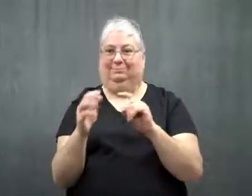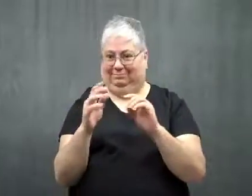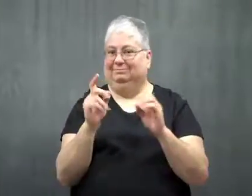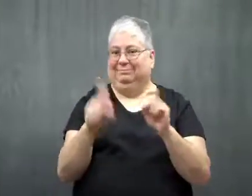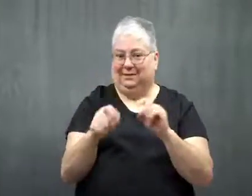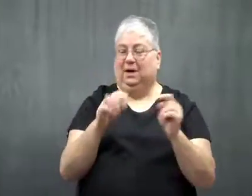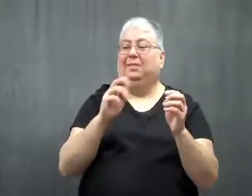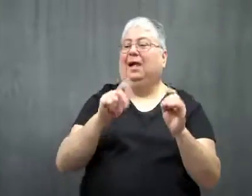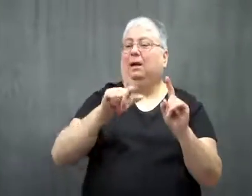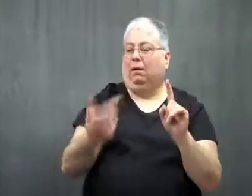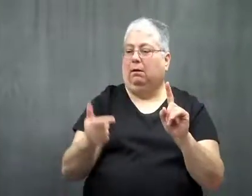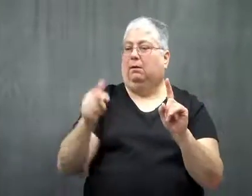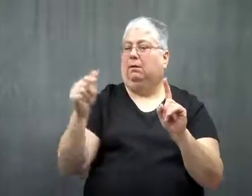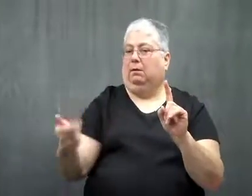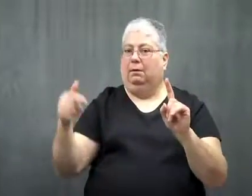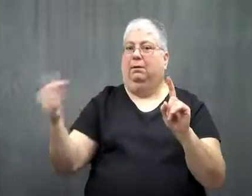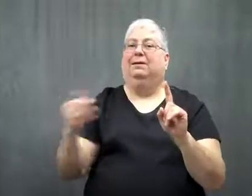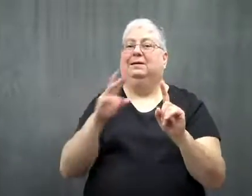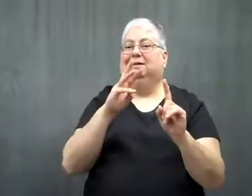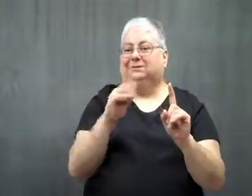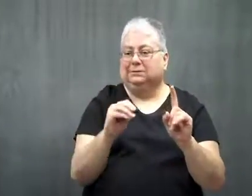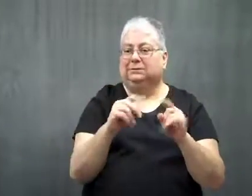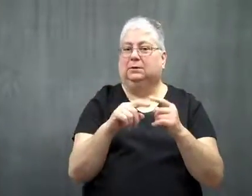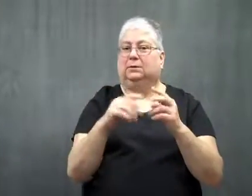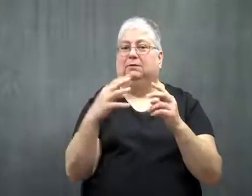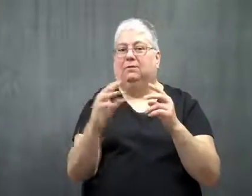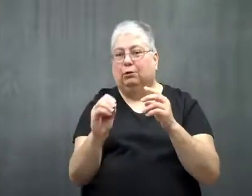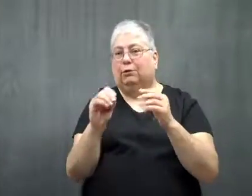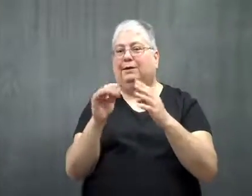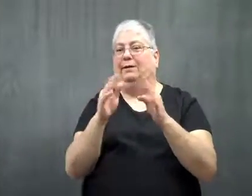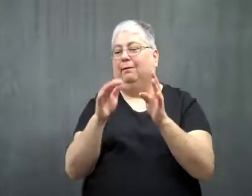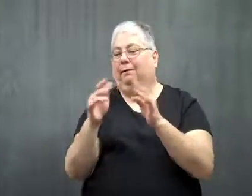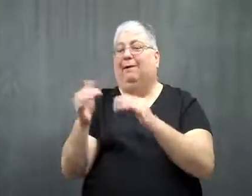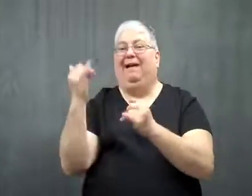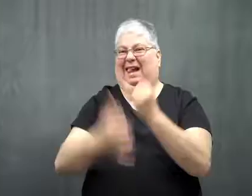Then other bulbs, the 60 and 40 watt bulbs will be affected too